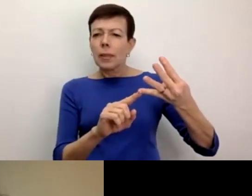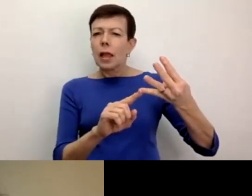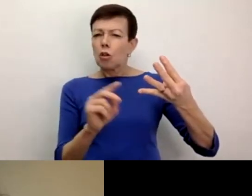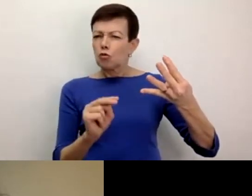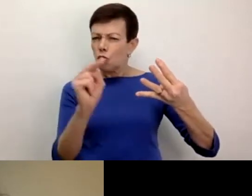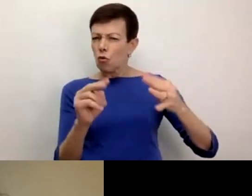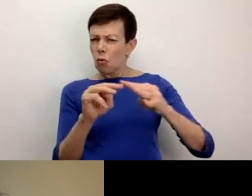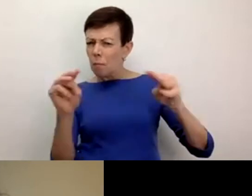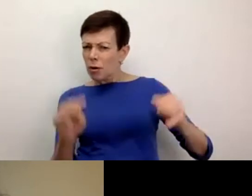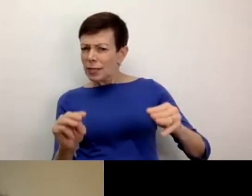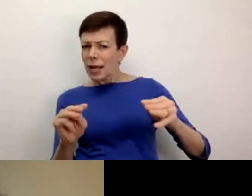United States.